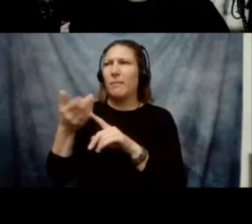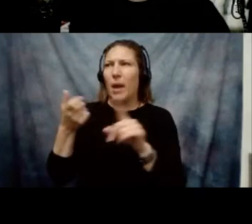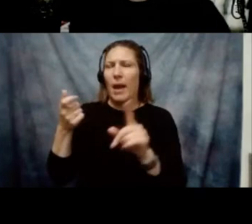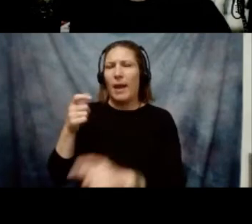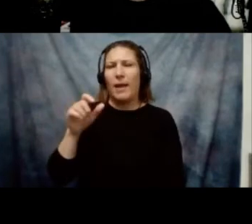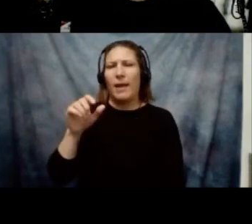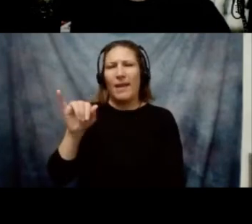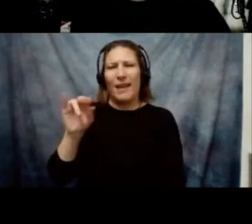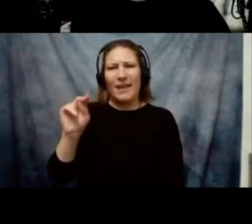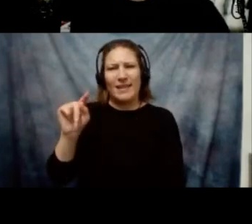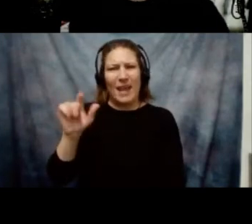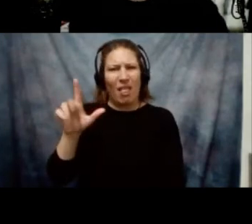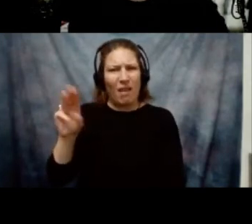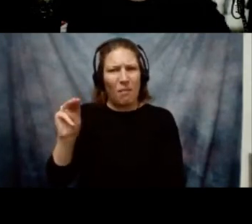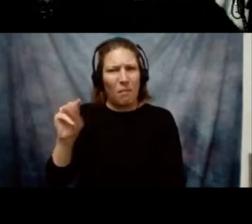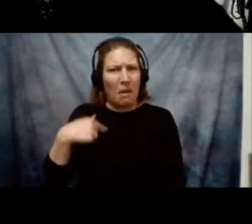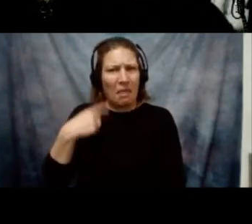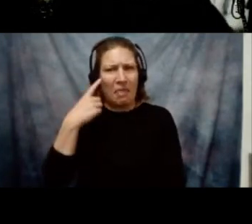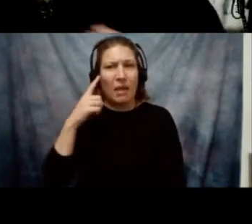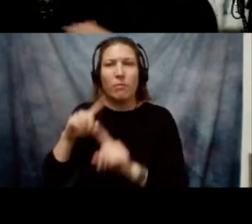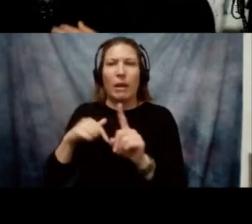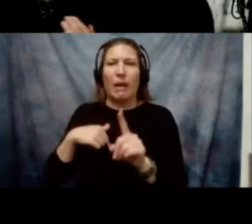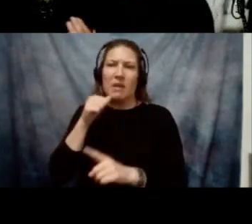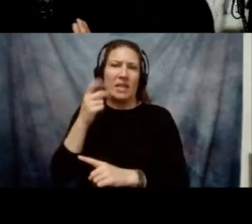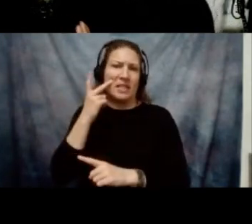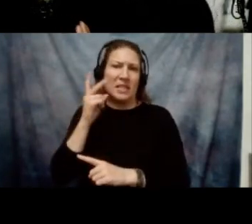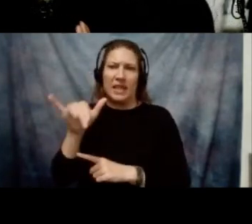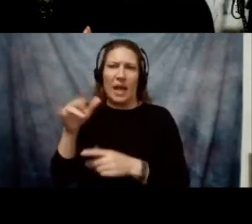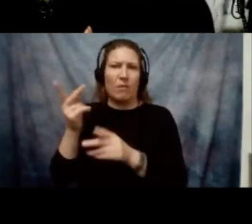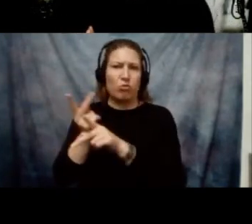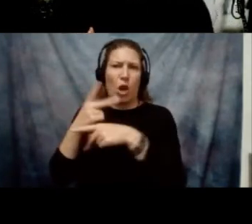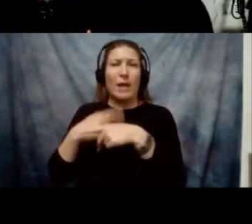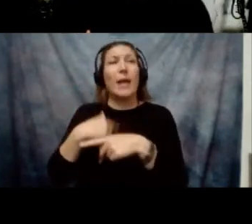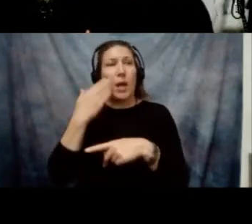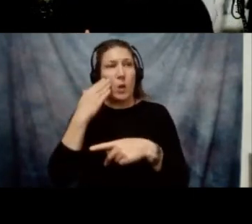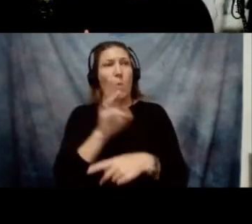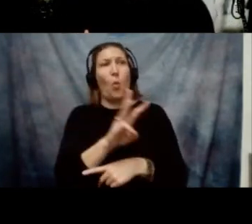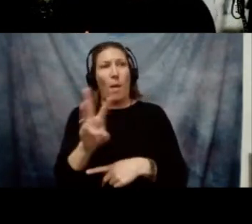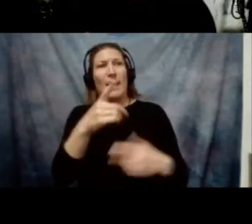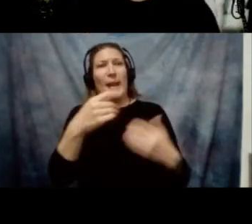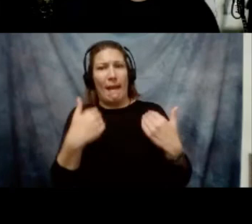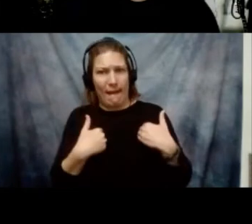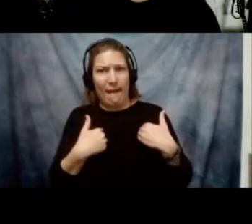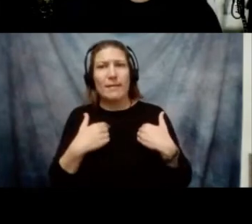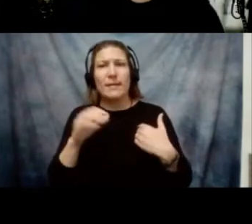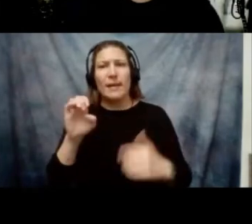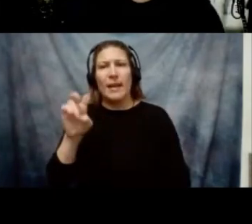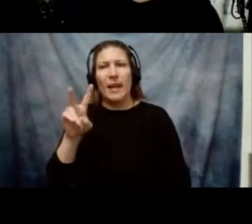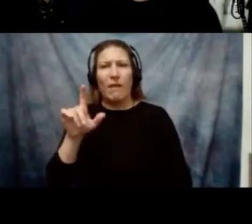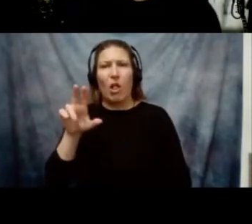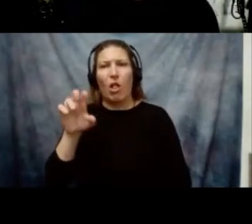but that's one that actually as you create content it sort of locks you into or encourages you to add